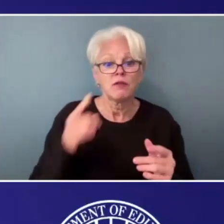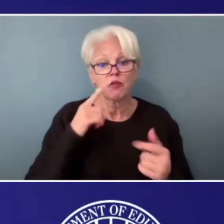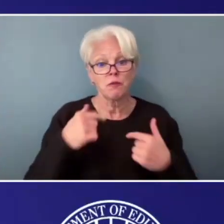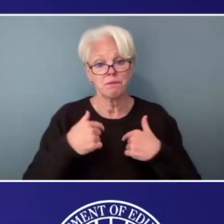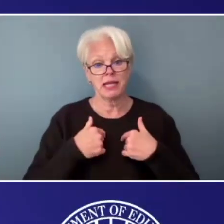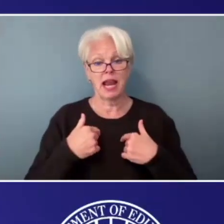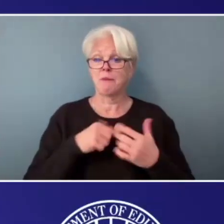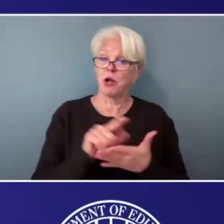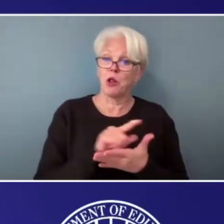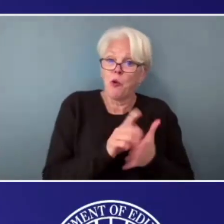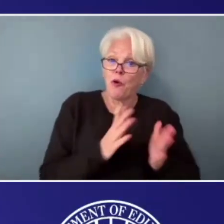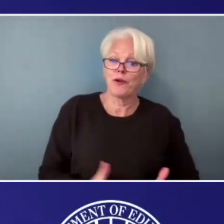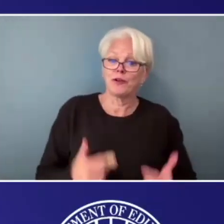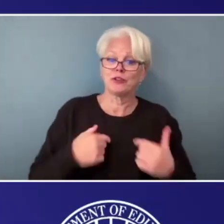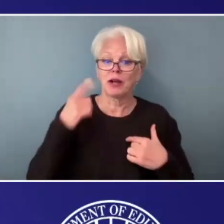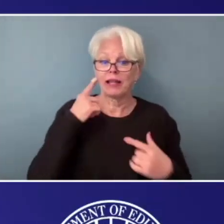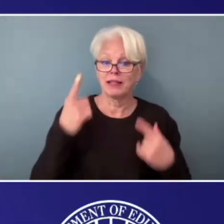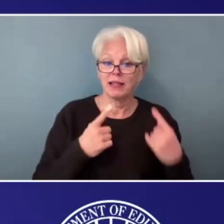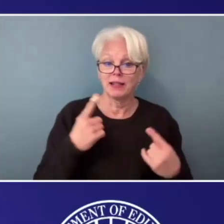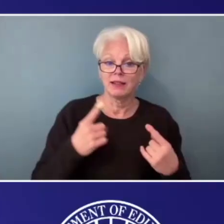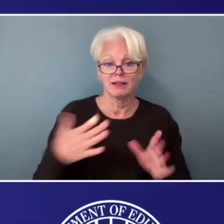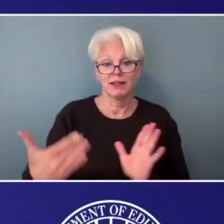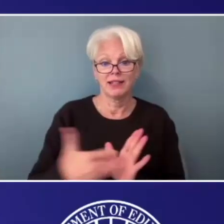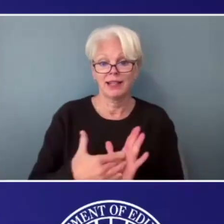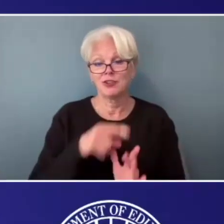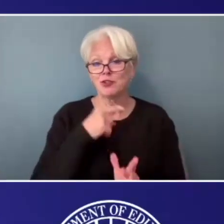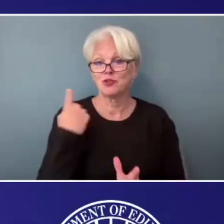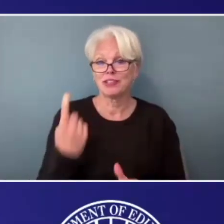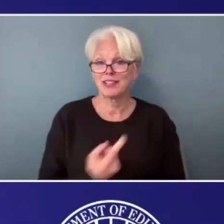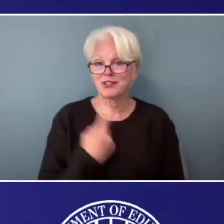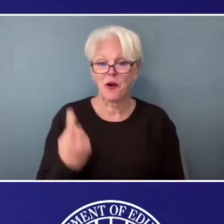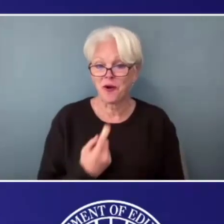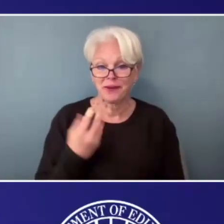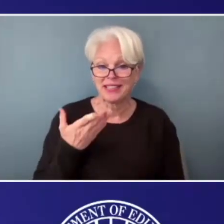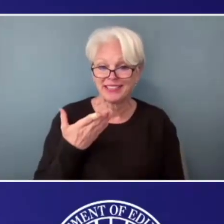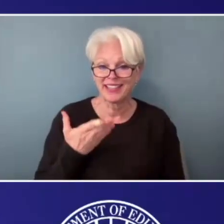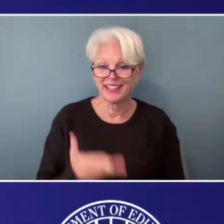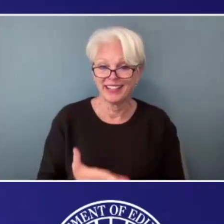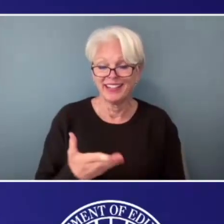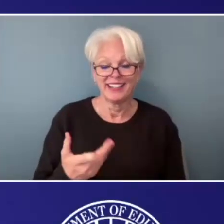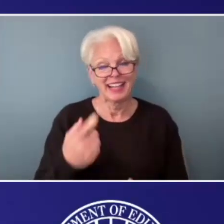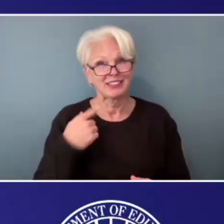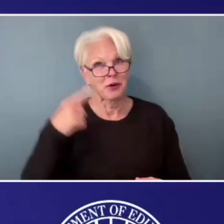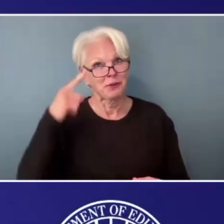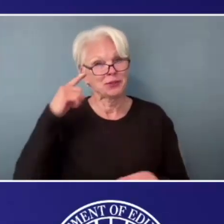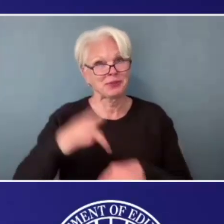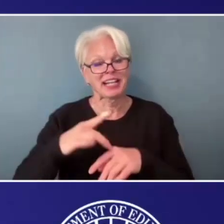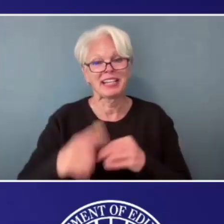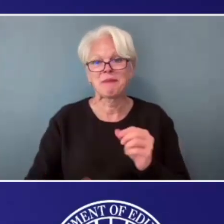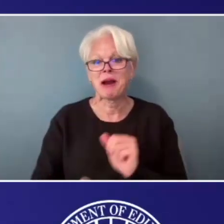definition to something, somebody else can, right? So that's why we fix it. That being said, we think because of the